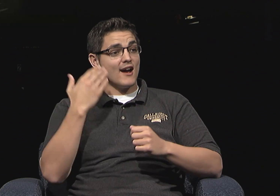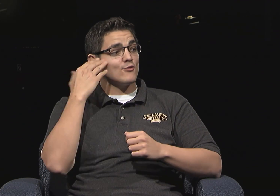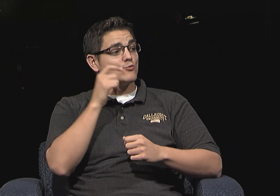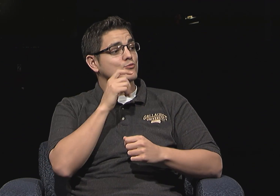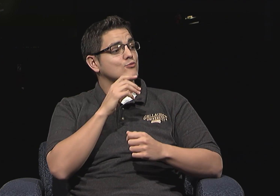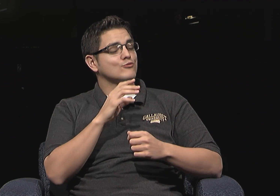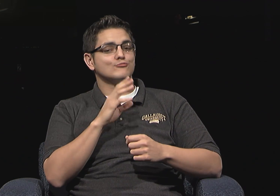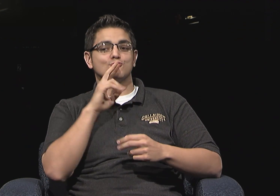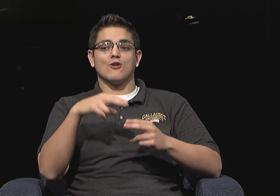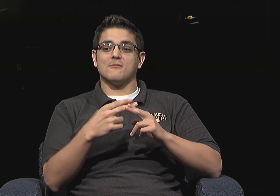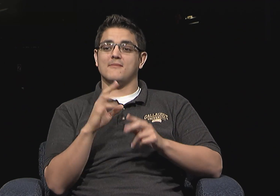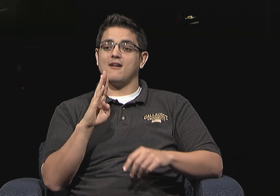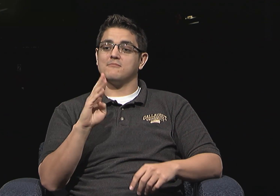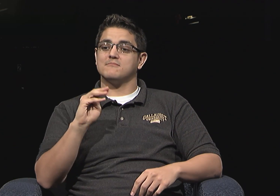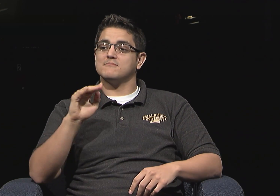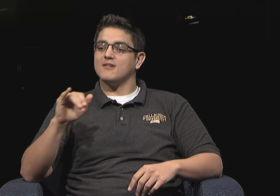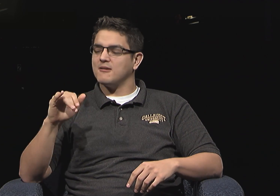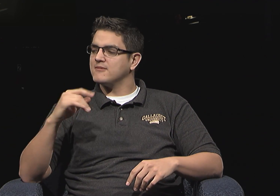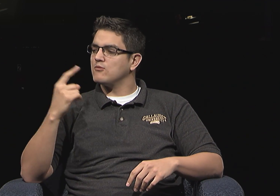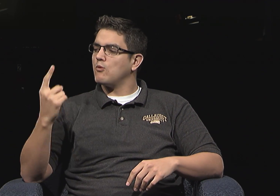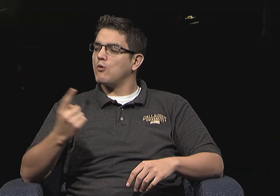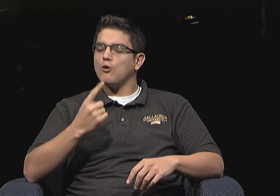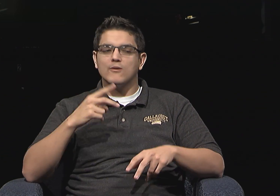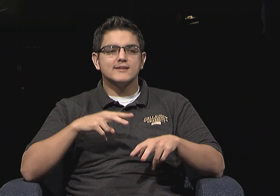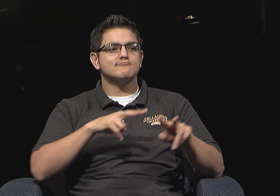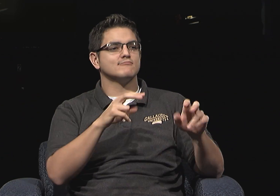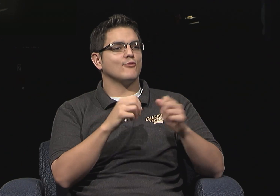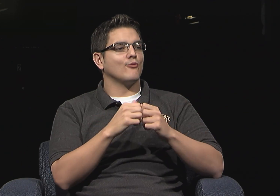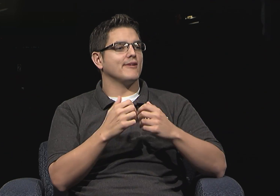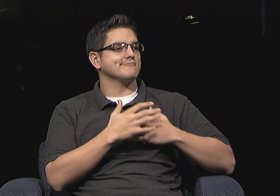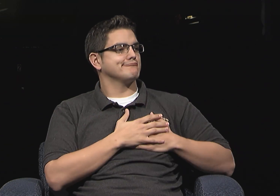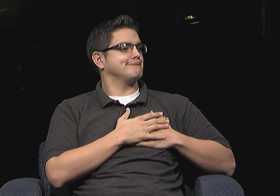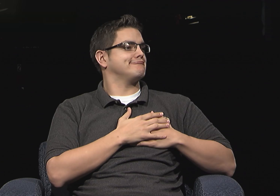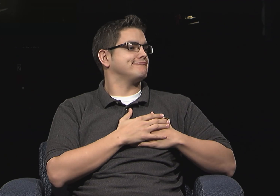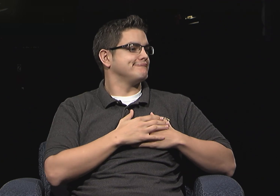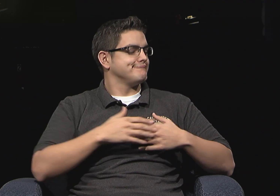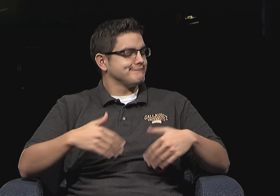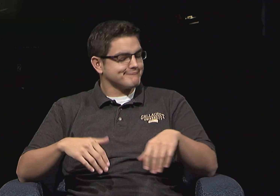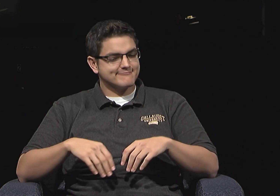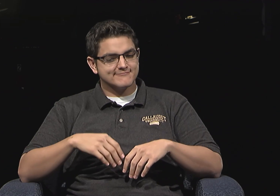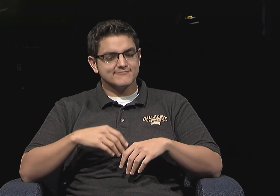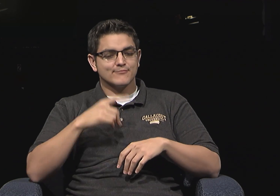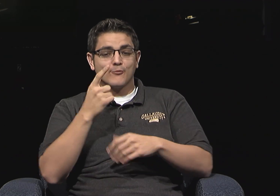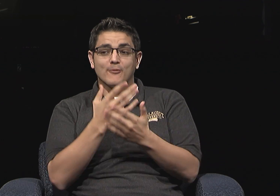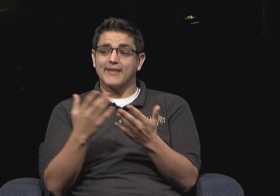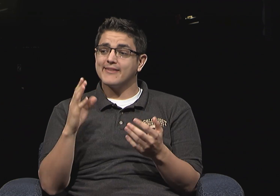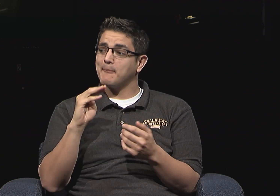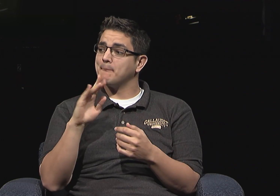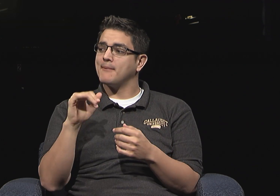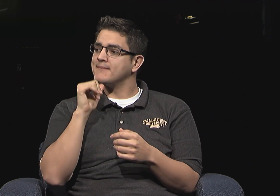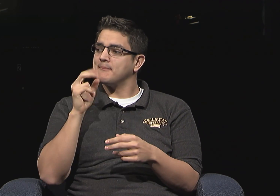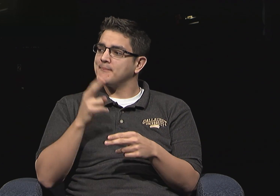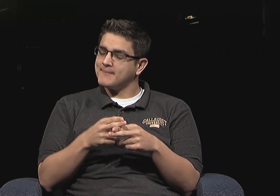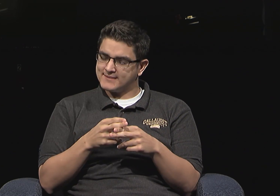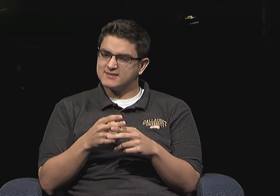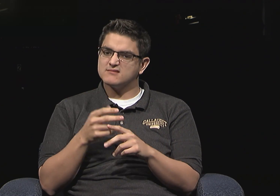Everyone I know that talks about Bummy really looks up to him with a lot of care and respect. One thing Bummy didn't mention is